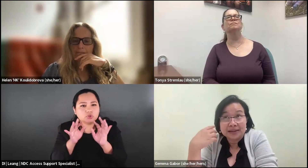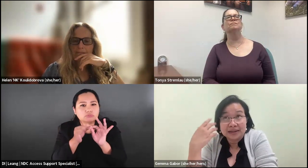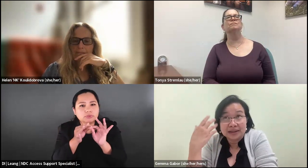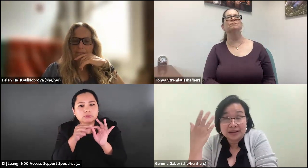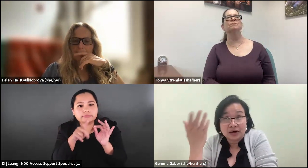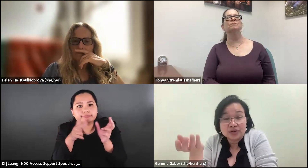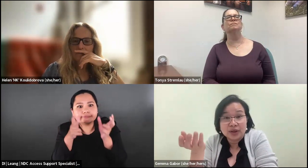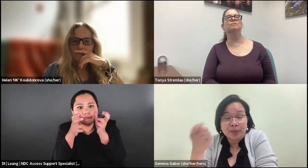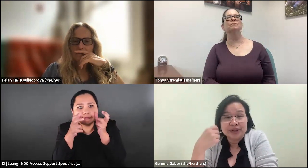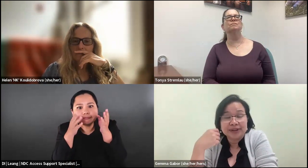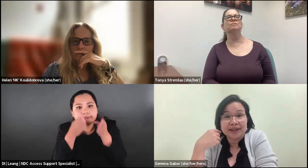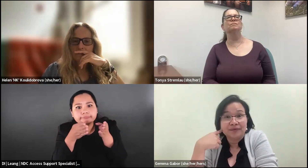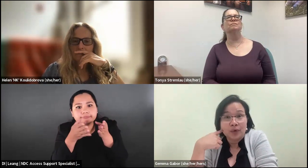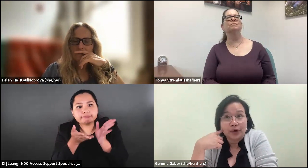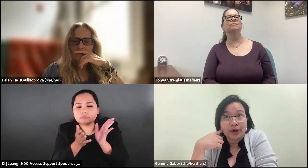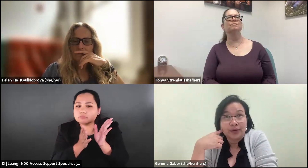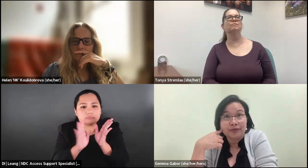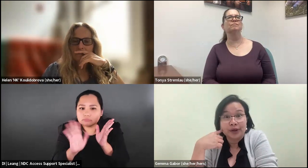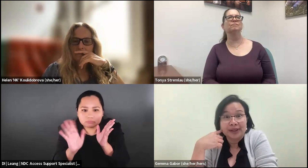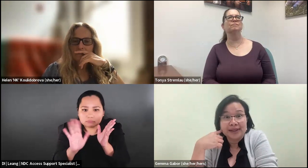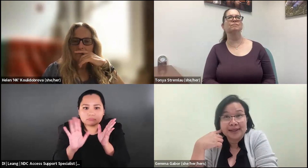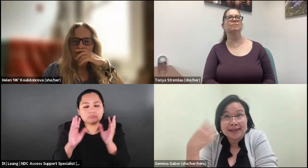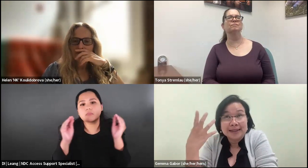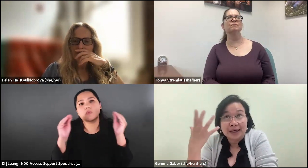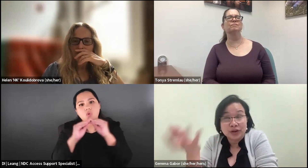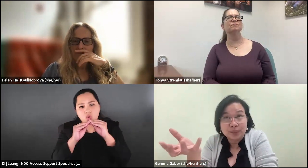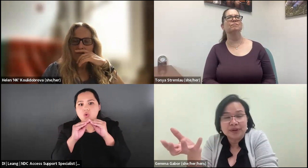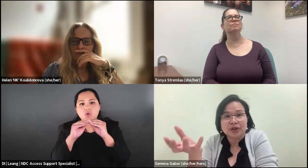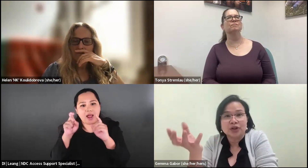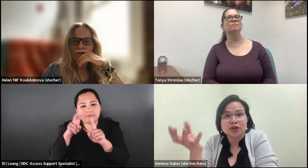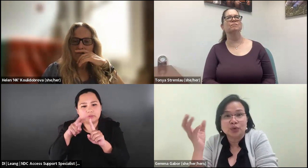It's also important for the interpreters